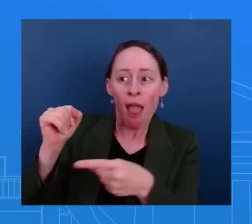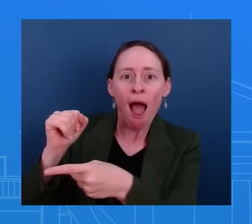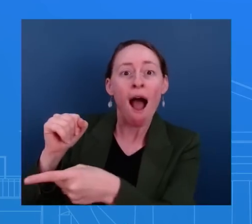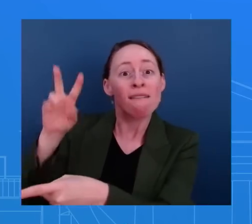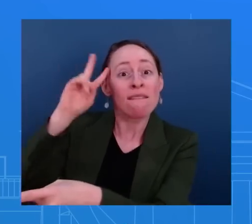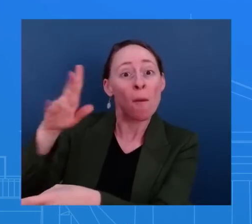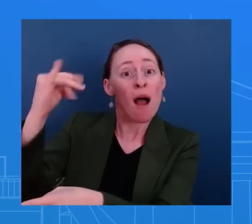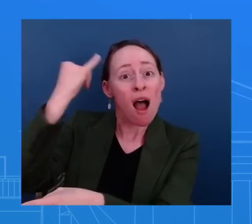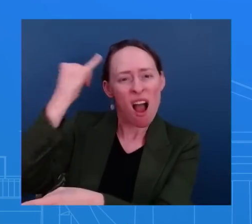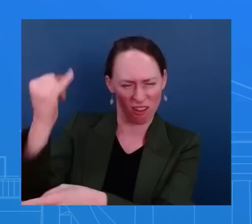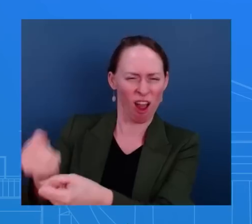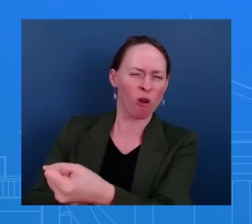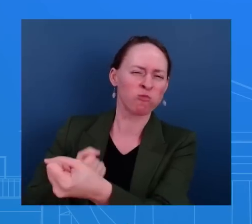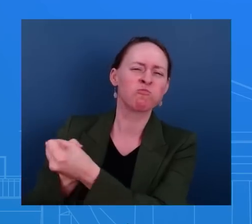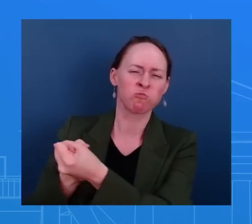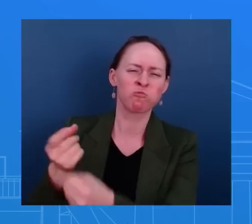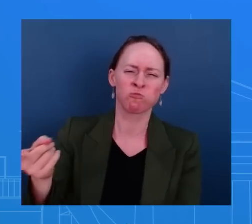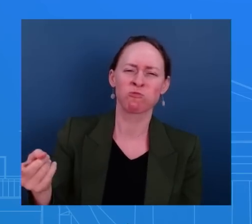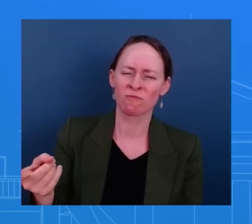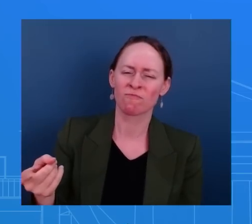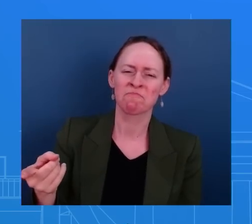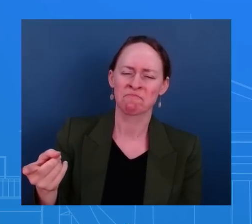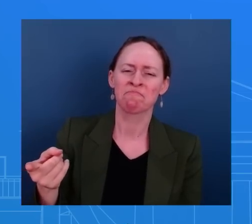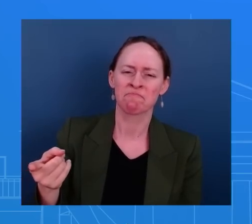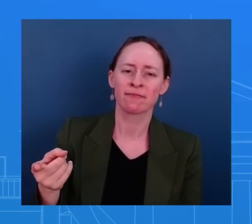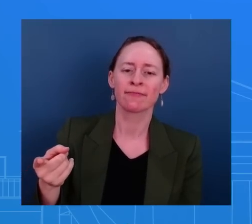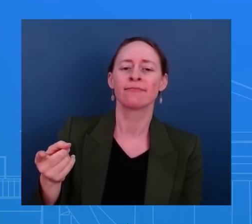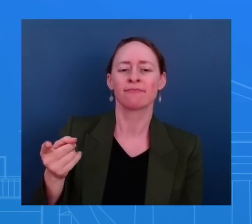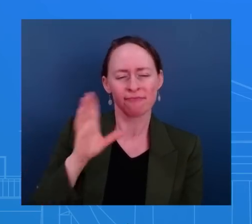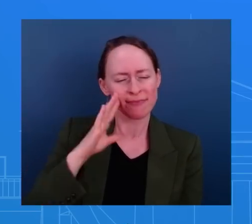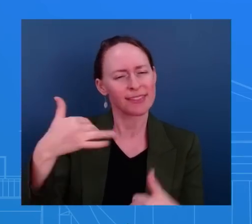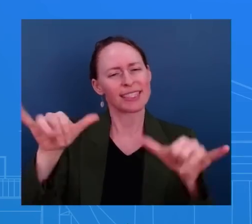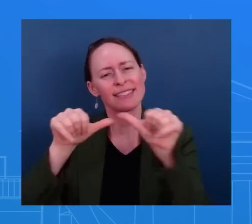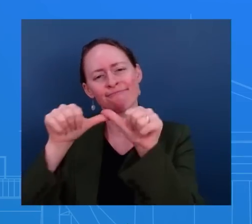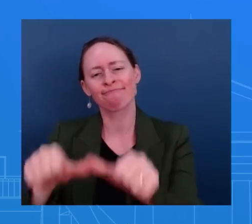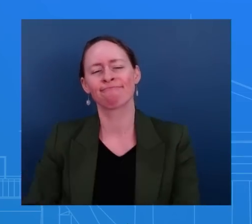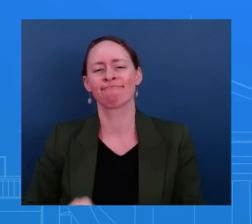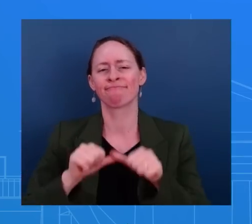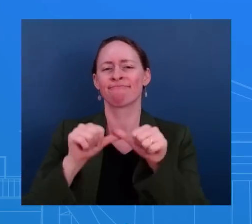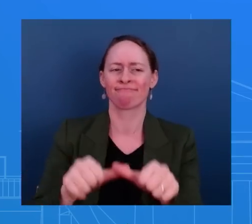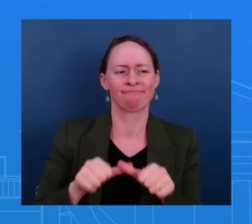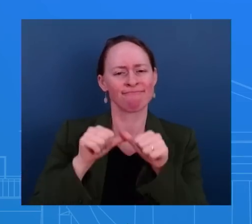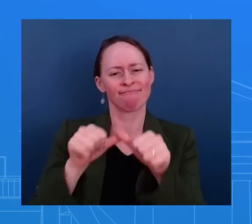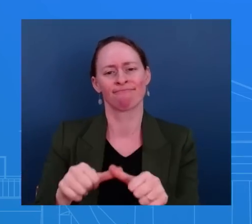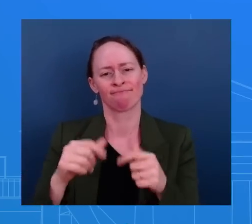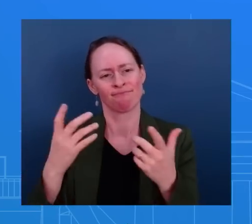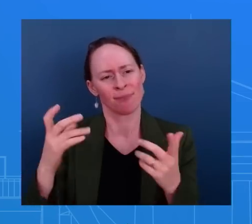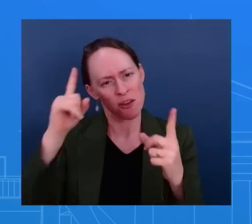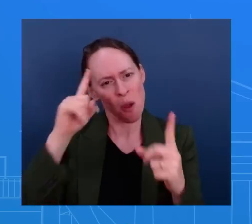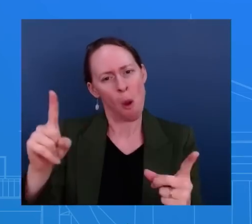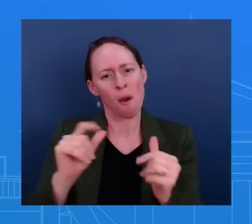and we're going to continue to do the work to raise minimum wage and make sure that we put working-class people